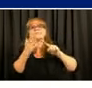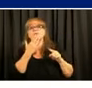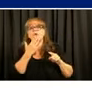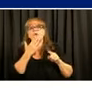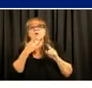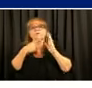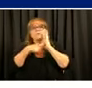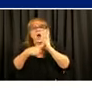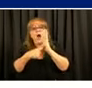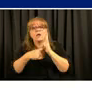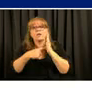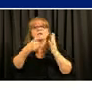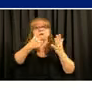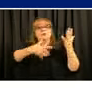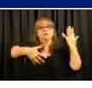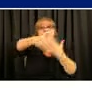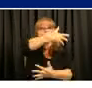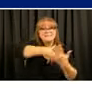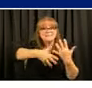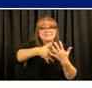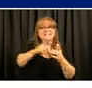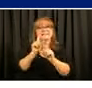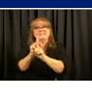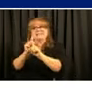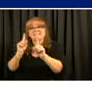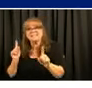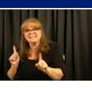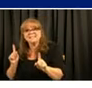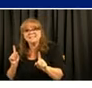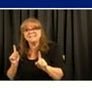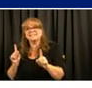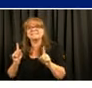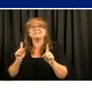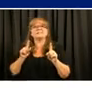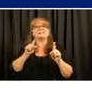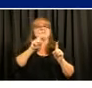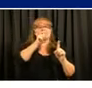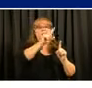or that effective reproductive number and so what you'll see if you look at the most recent fit of